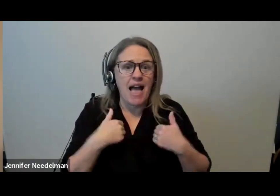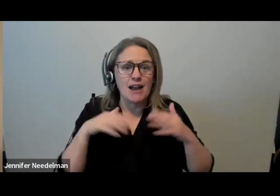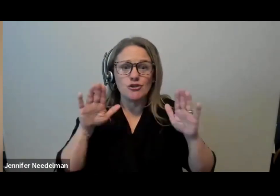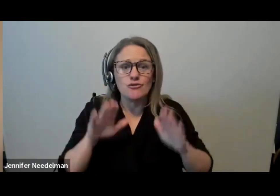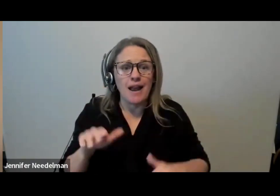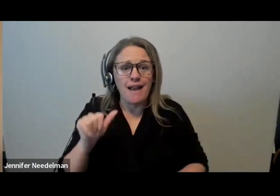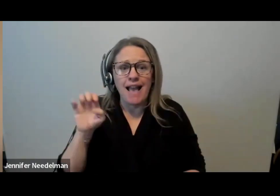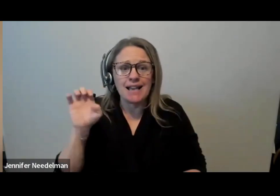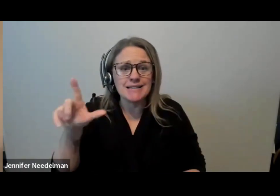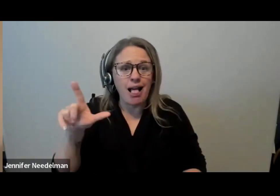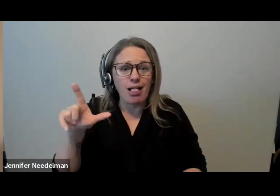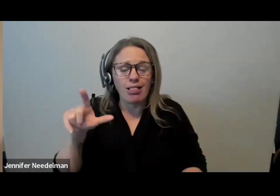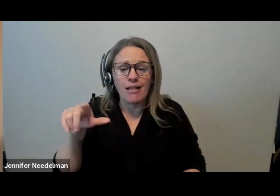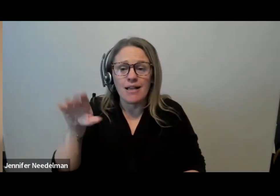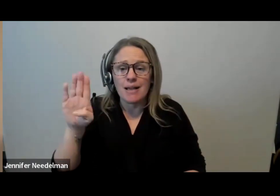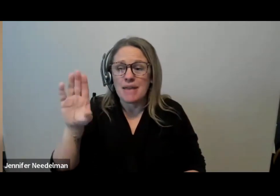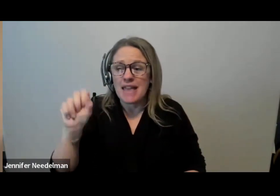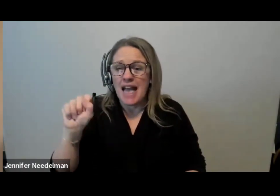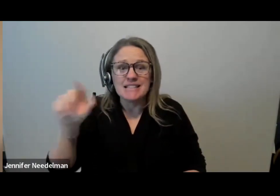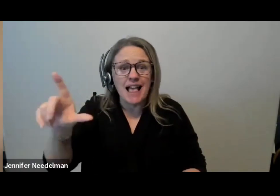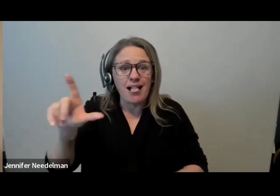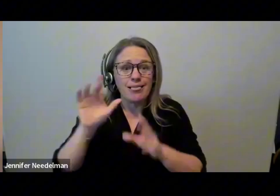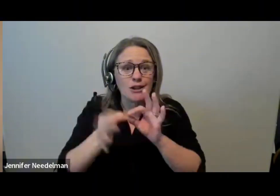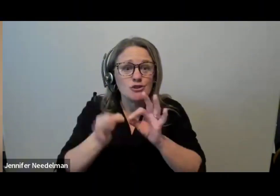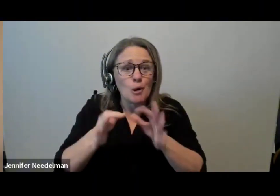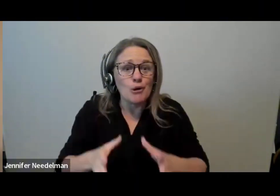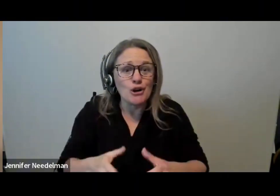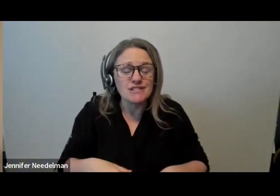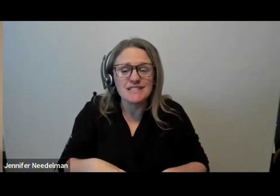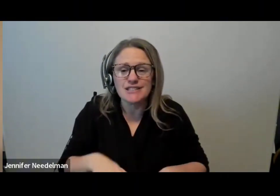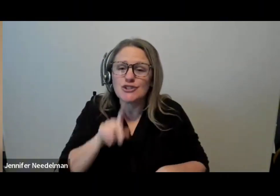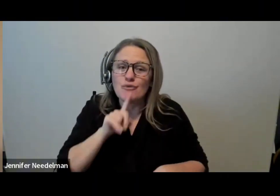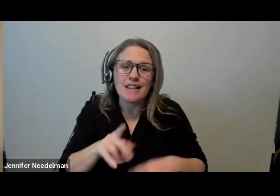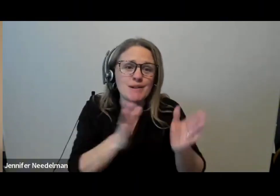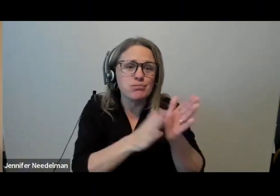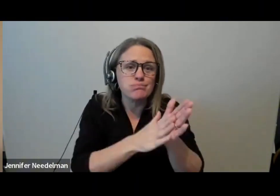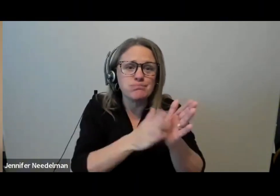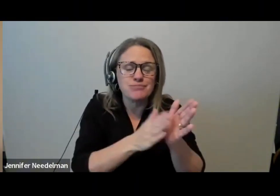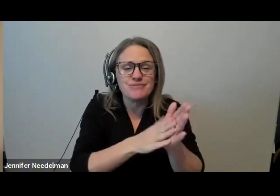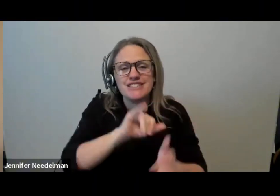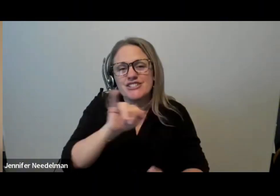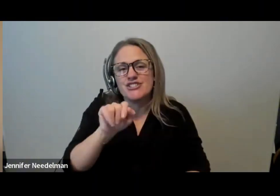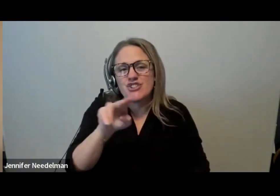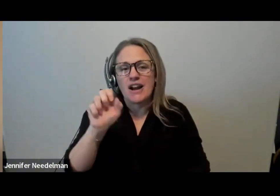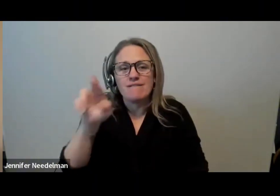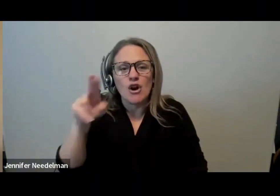and BSL interpretation, you know. Shout out to Jennifer providing ASL for this event.